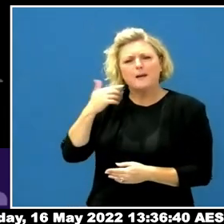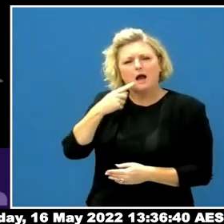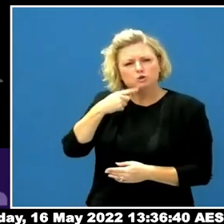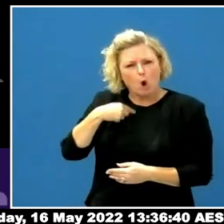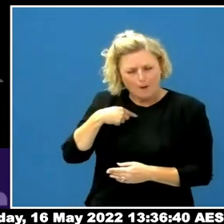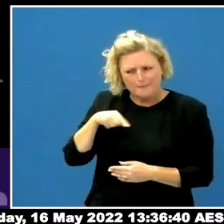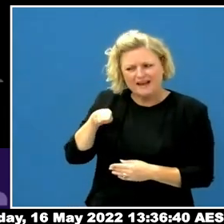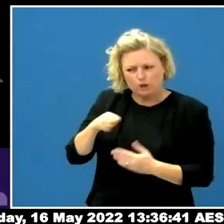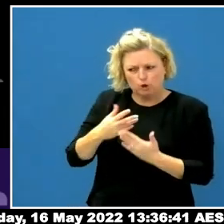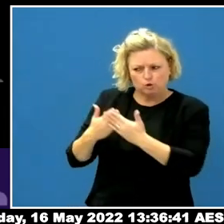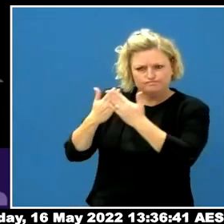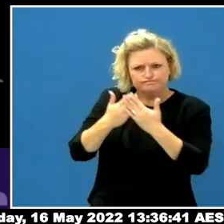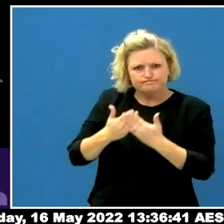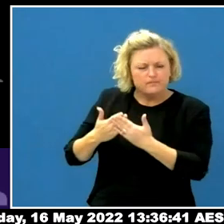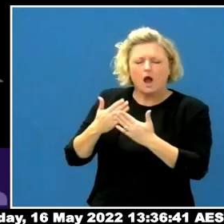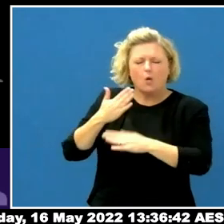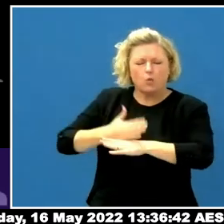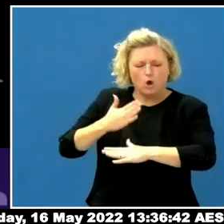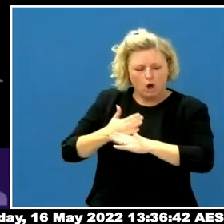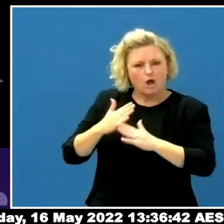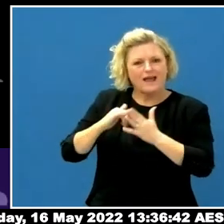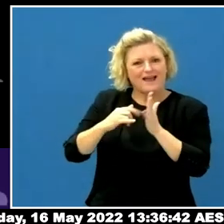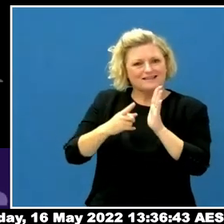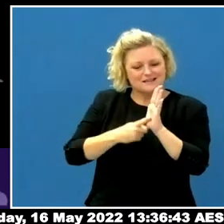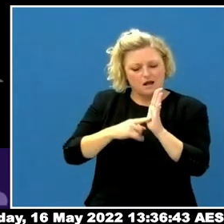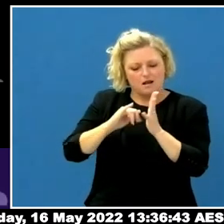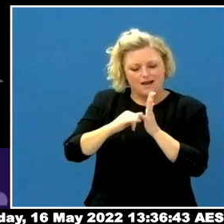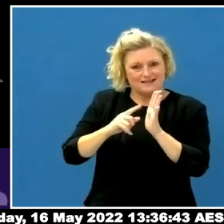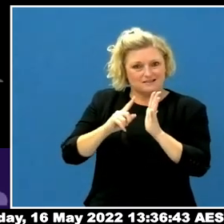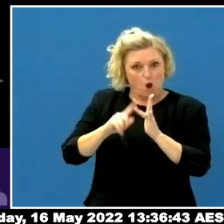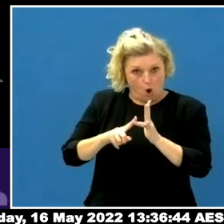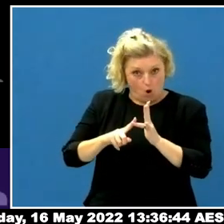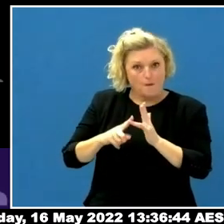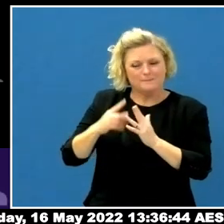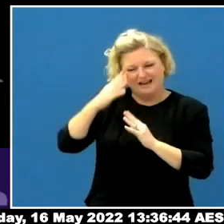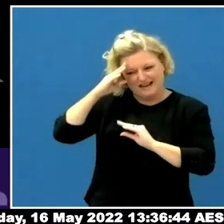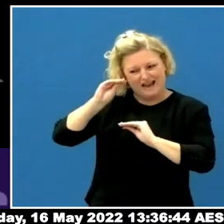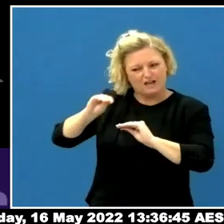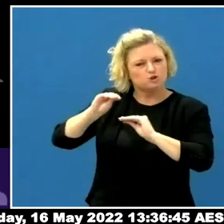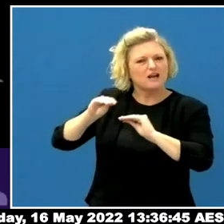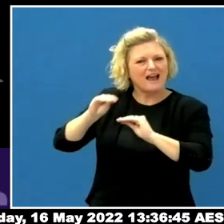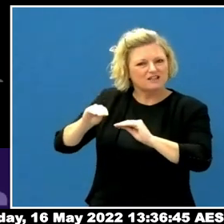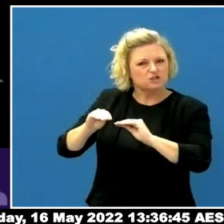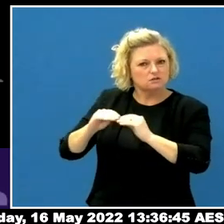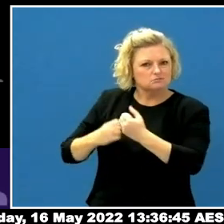Yes. MR FOGARTY: Did you do that at Simon's school or schools at any stage?